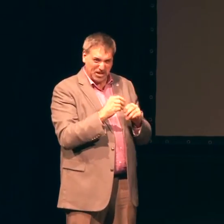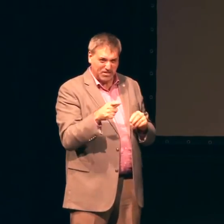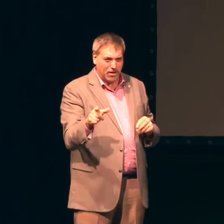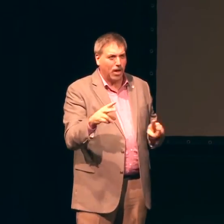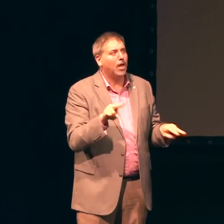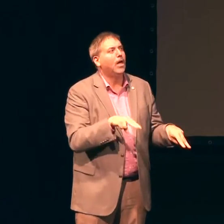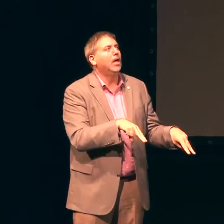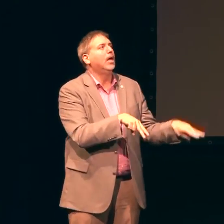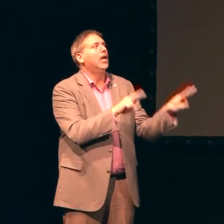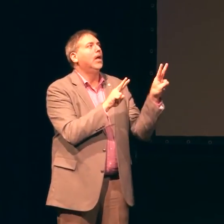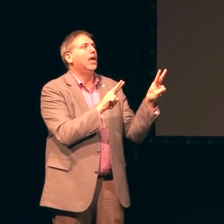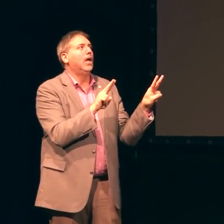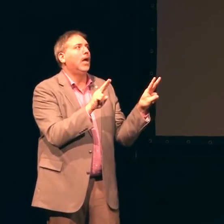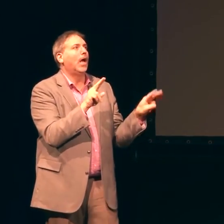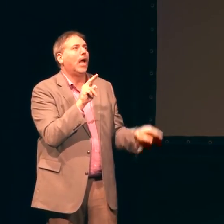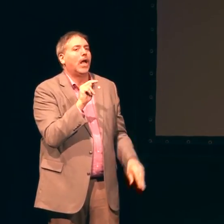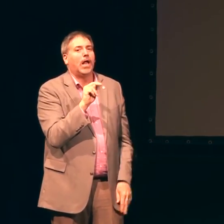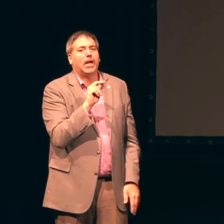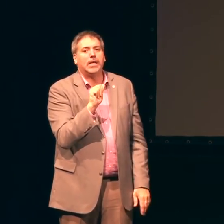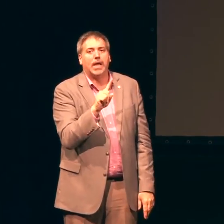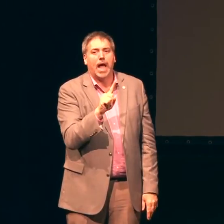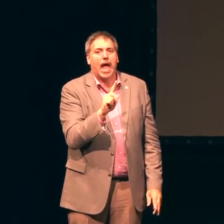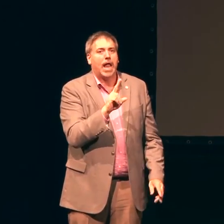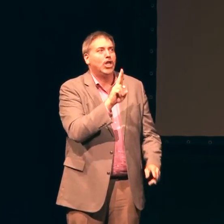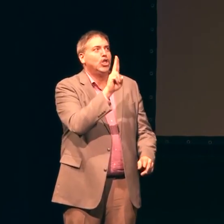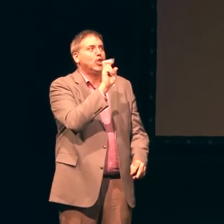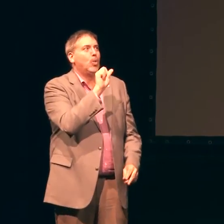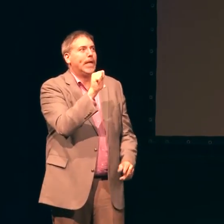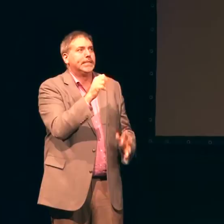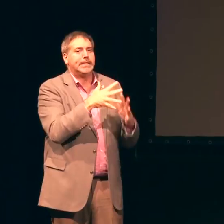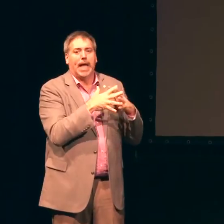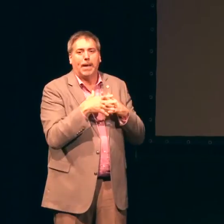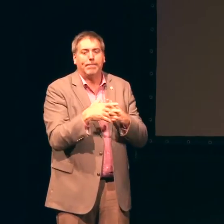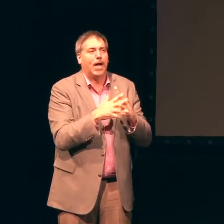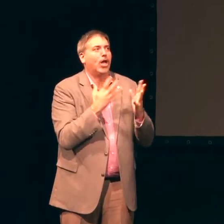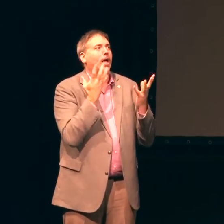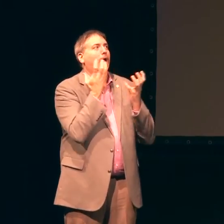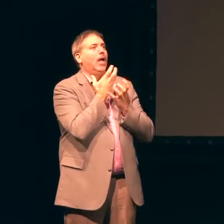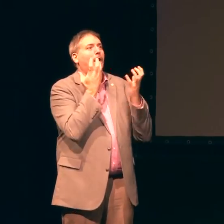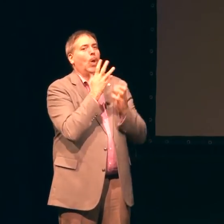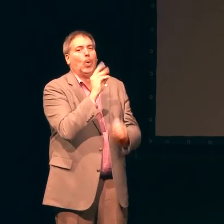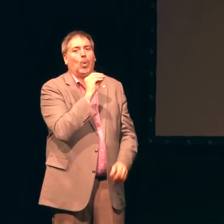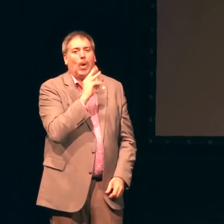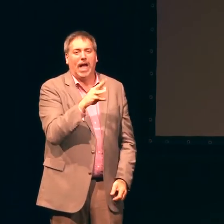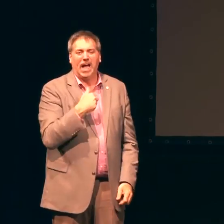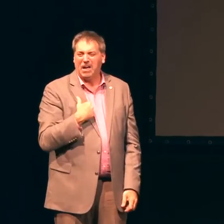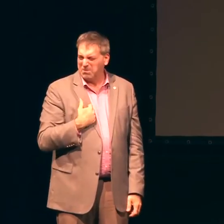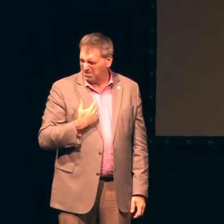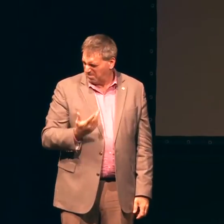have a conference with people looking up at the National Association of the Deaf thinking, oh my